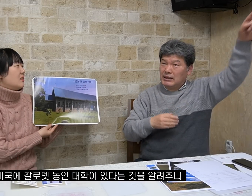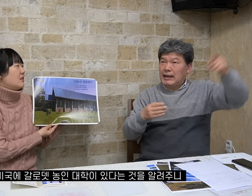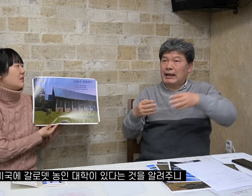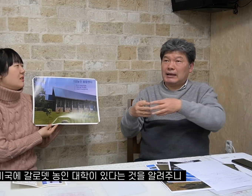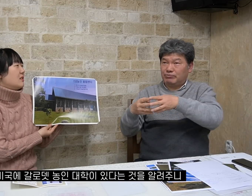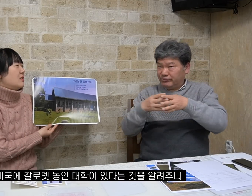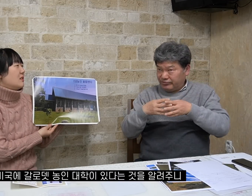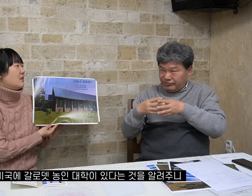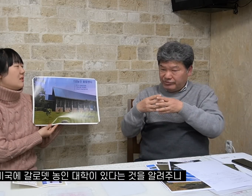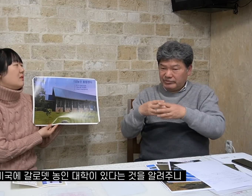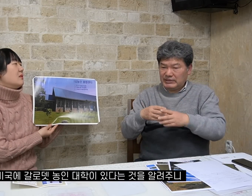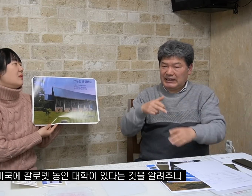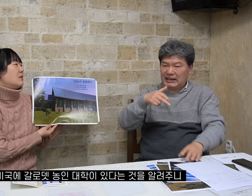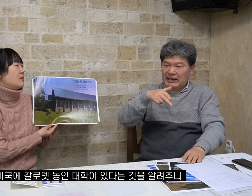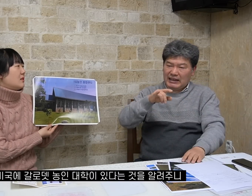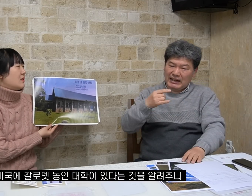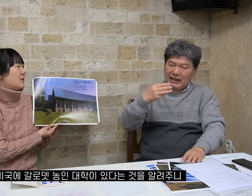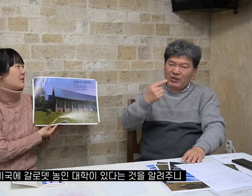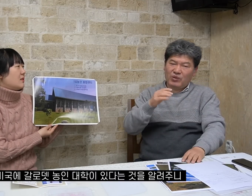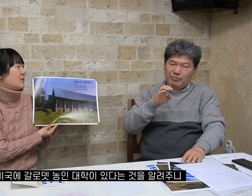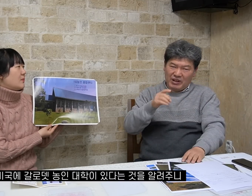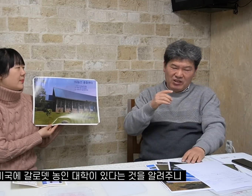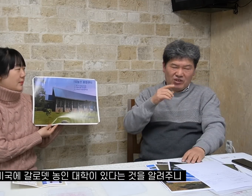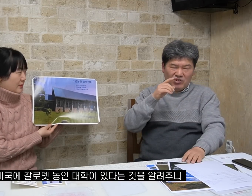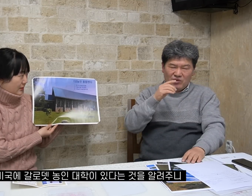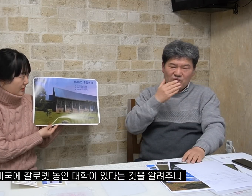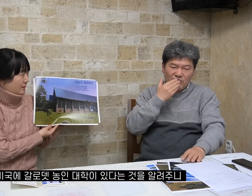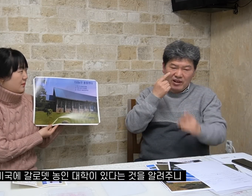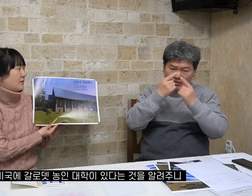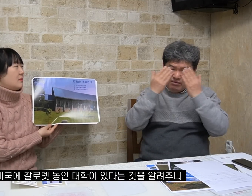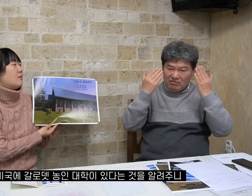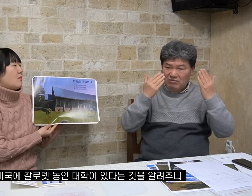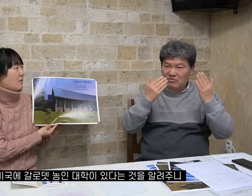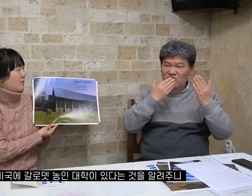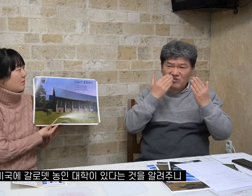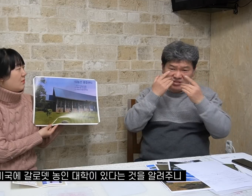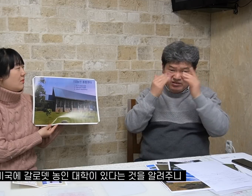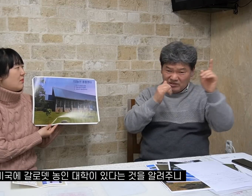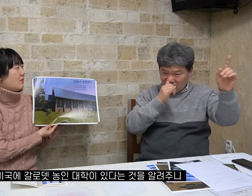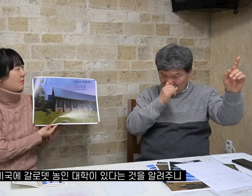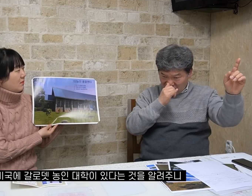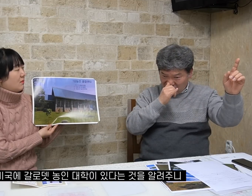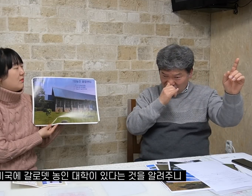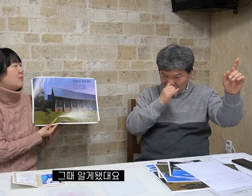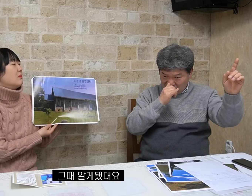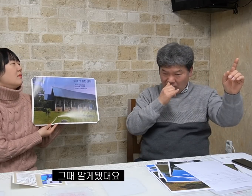There is a Gallaudet Deaf College in the United States.